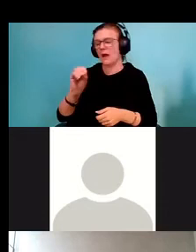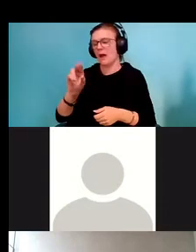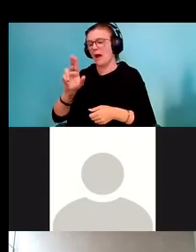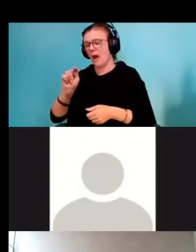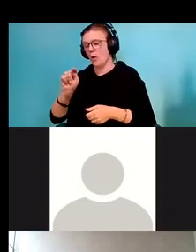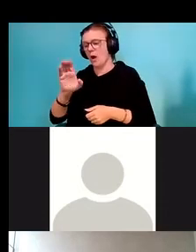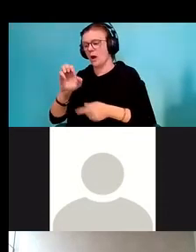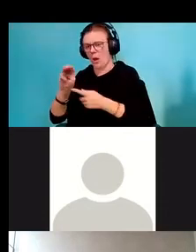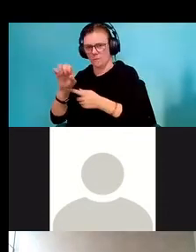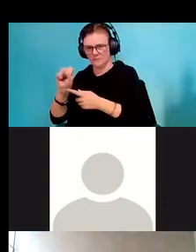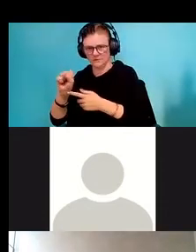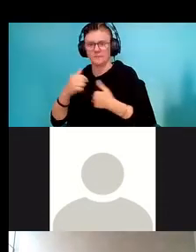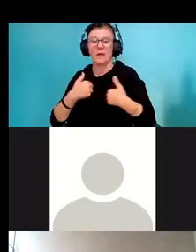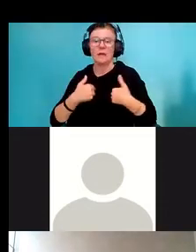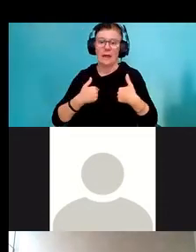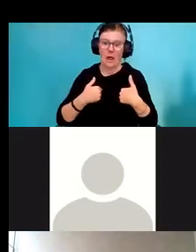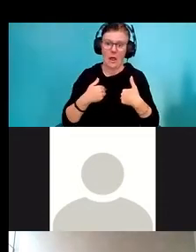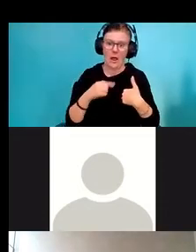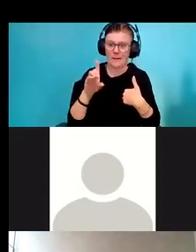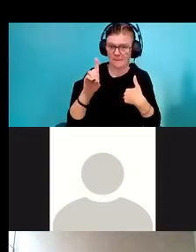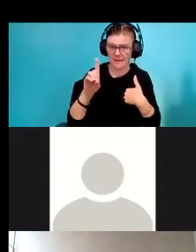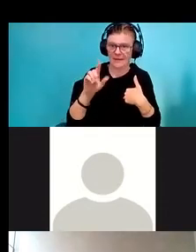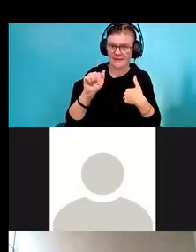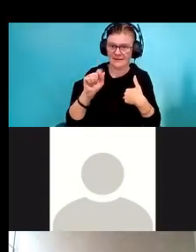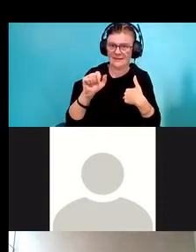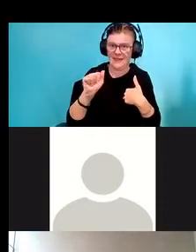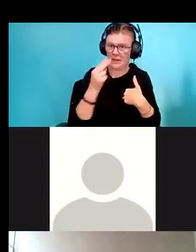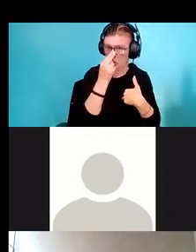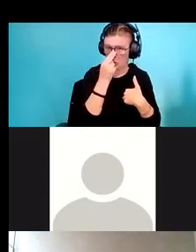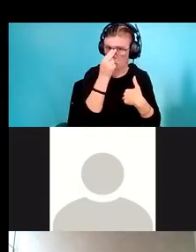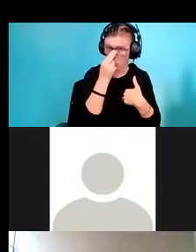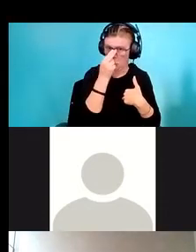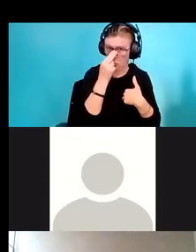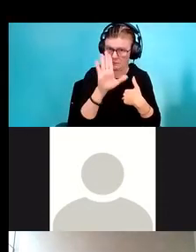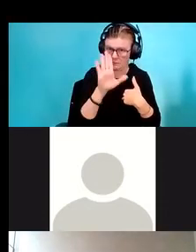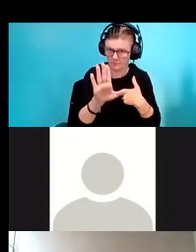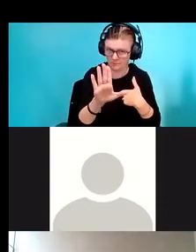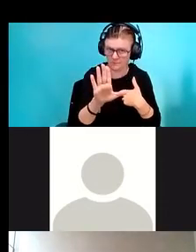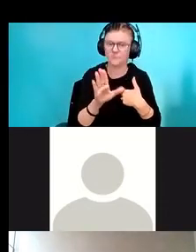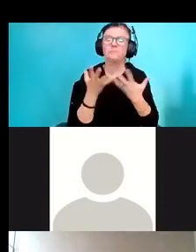Data nerd that I am, I want to try to walk everyone through a little bit of basic data understanding